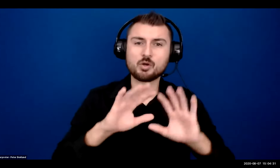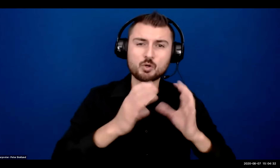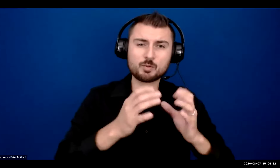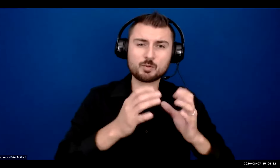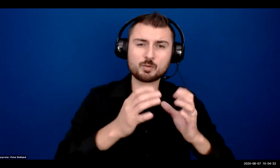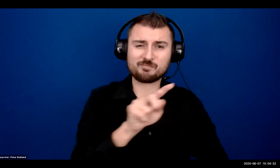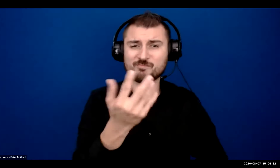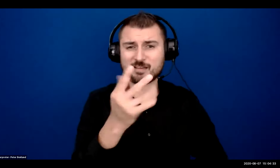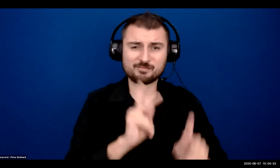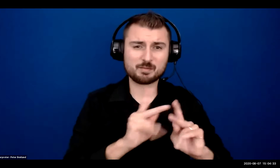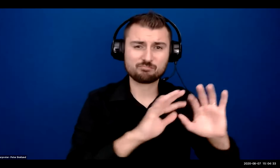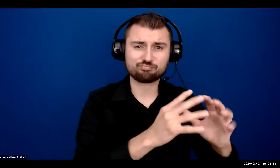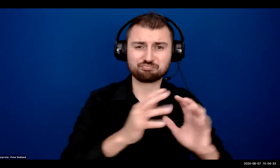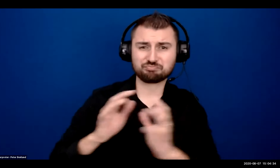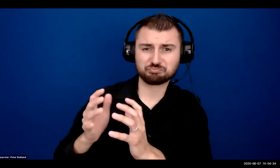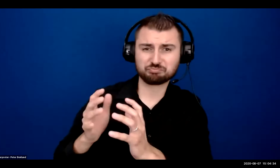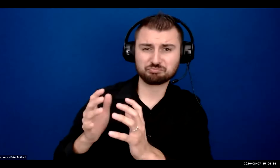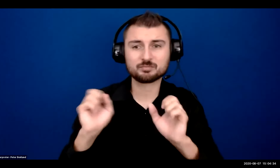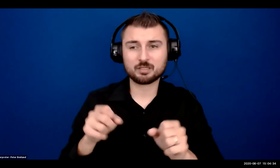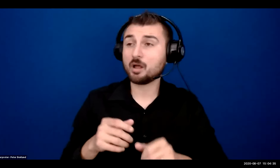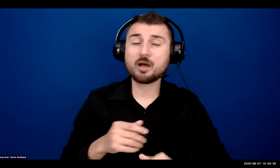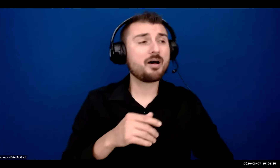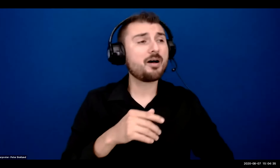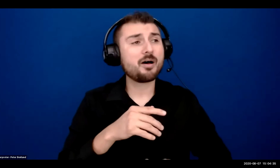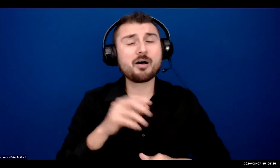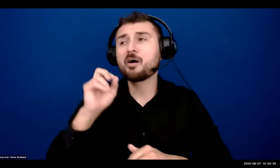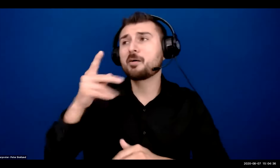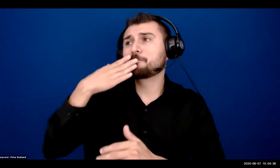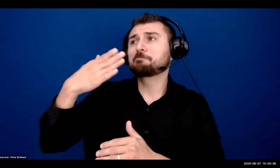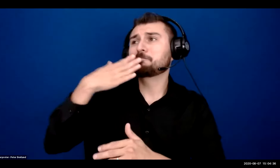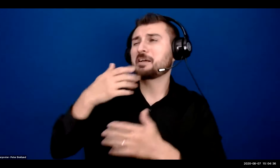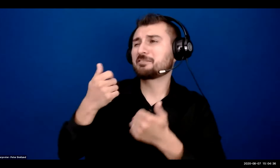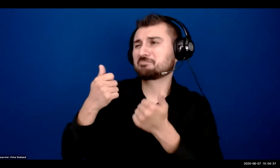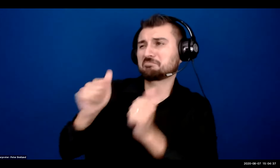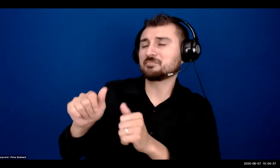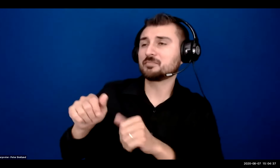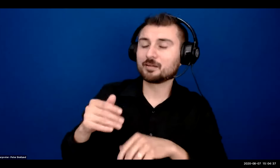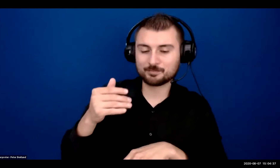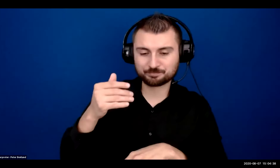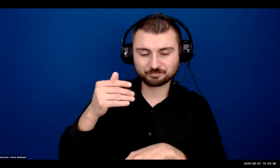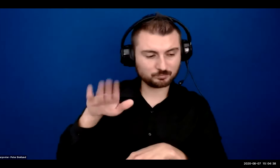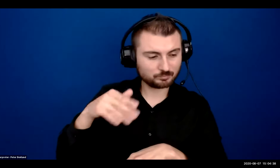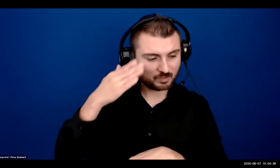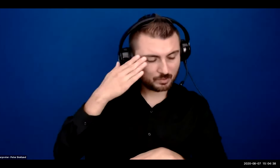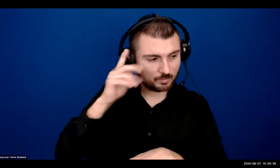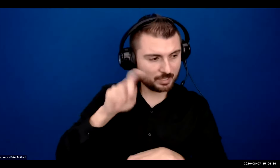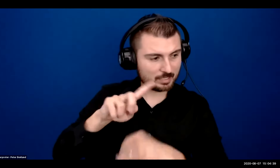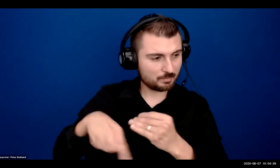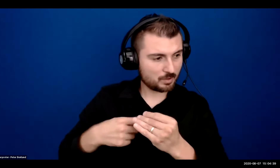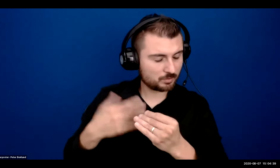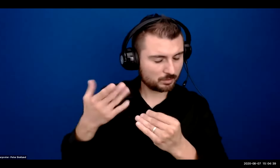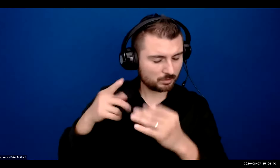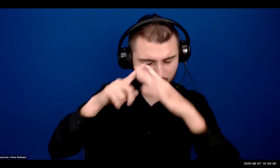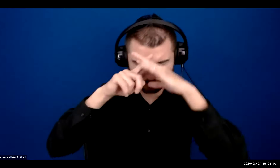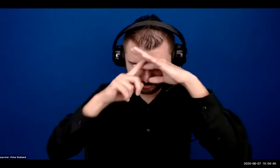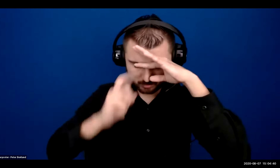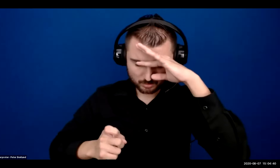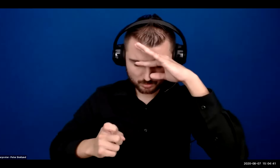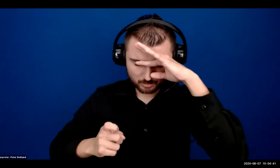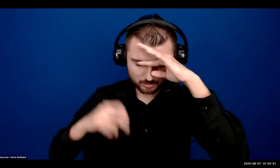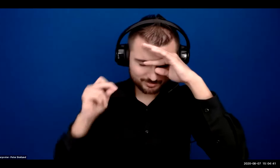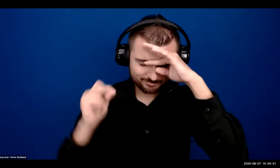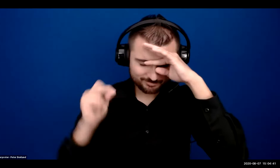Yeah.